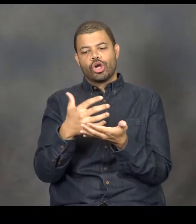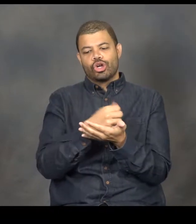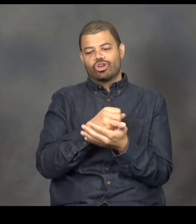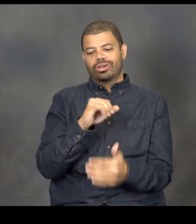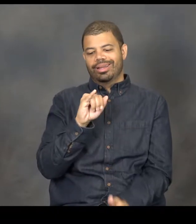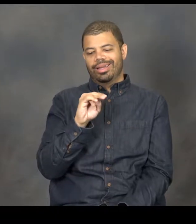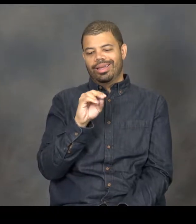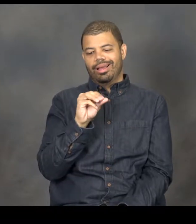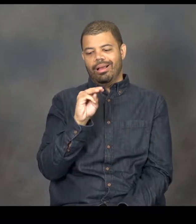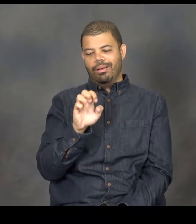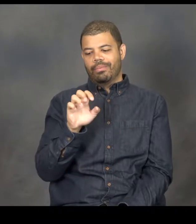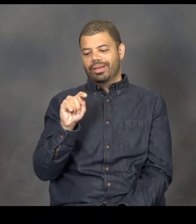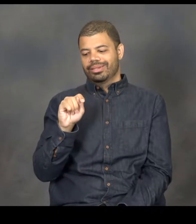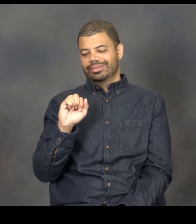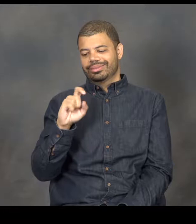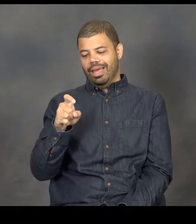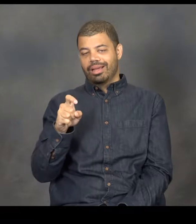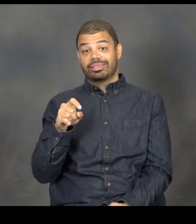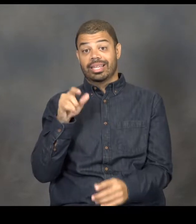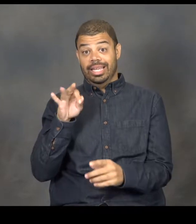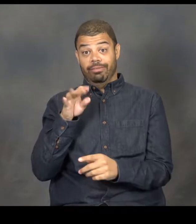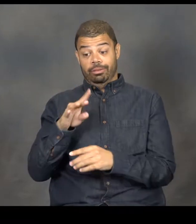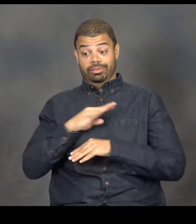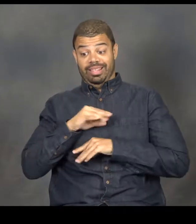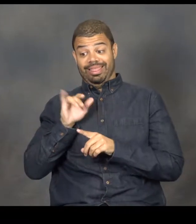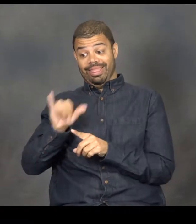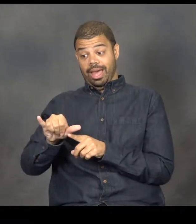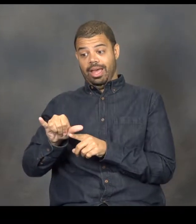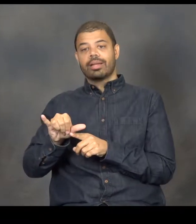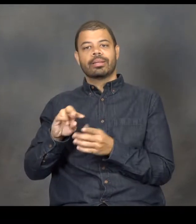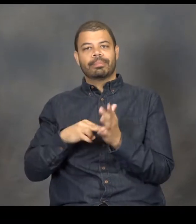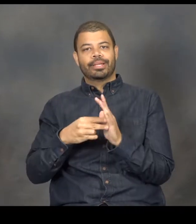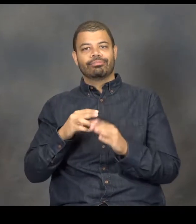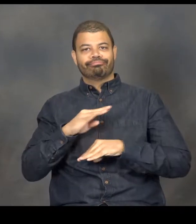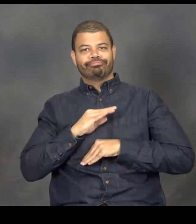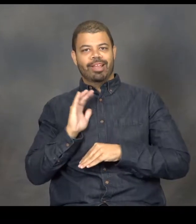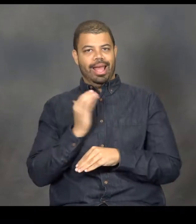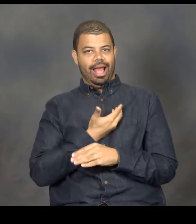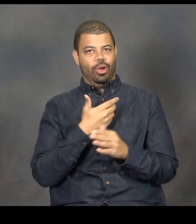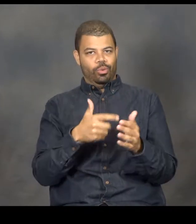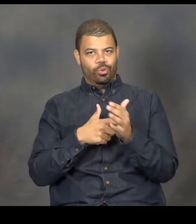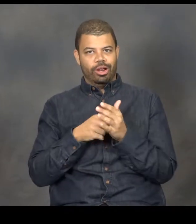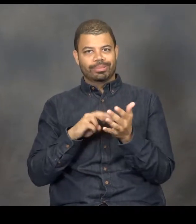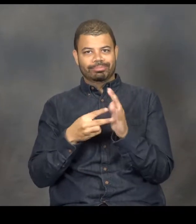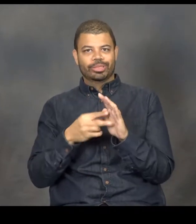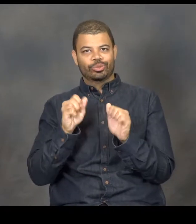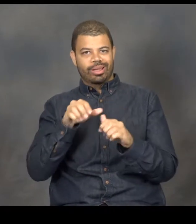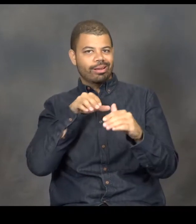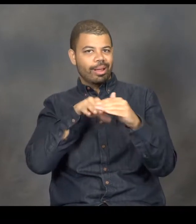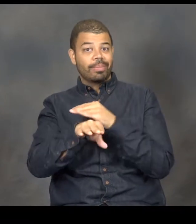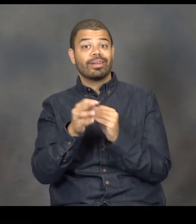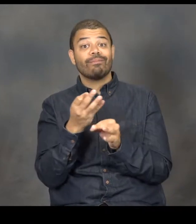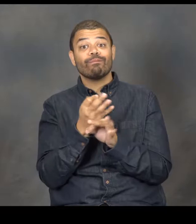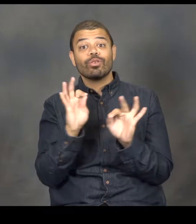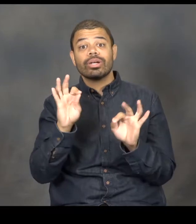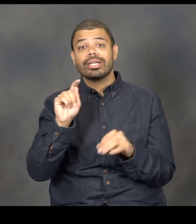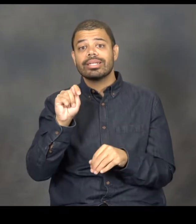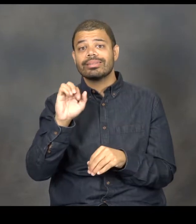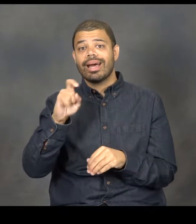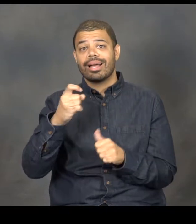Every tax return that we do here at the tax site is reviewed by a second volunteer And then overseen, supervised, by myself or my colleague who is a site coordinator. We take a third look at everything Before we electronically file to the IRS And Minnesota or Departments of Revenue or Minnesota or Wisconsin Departments of Revenue.